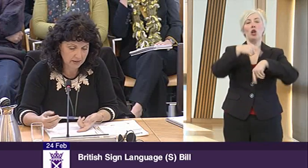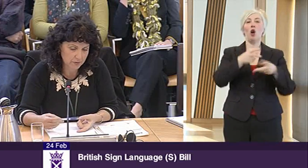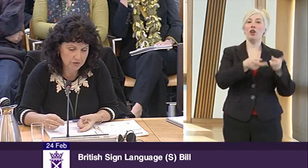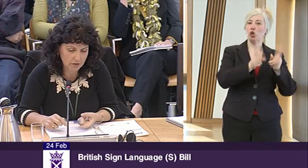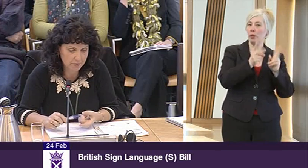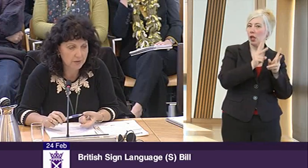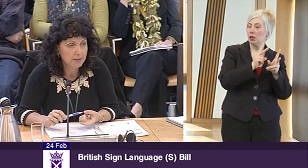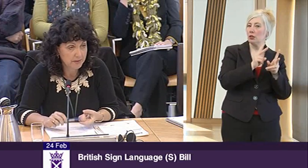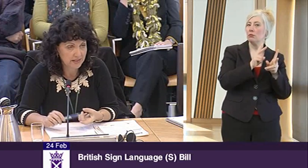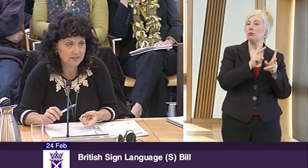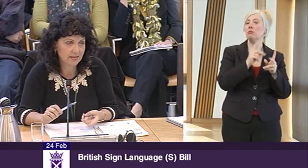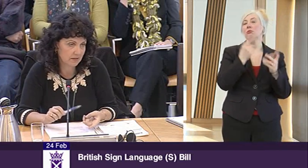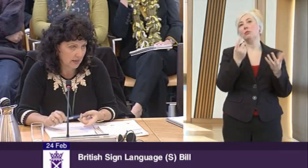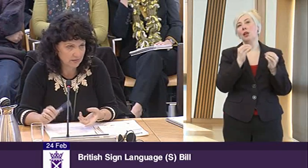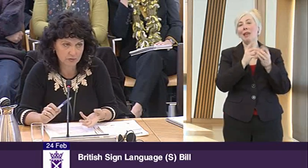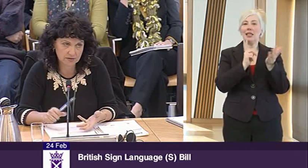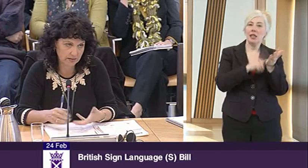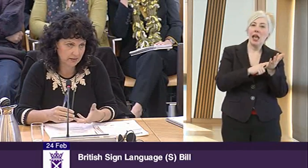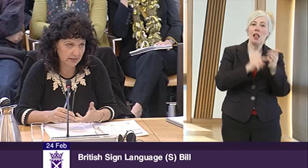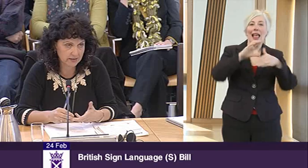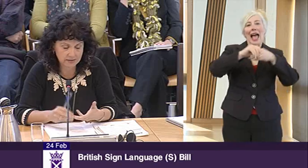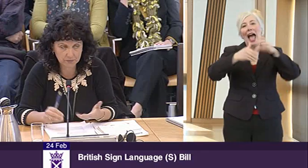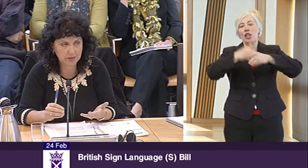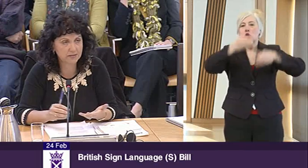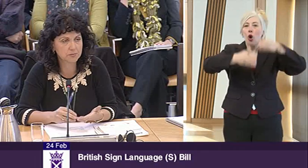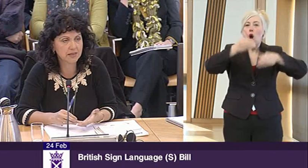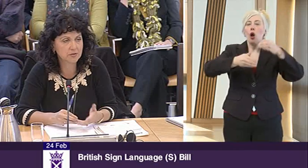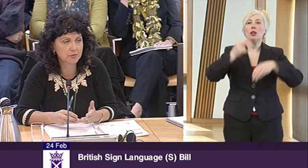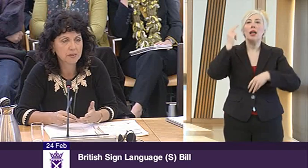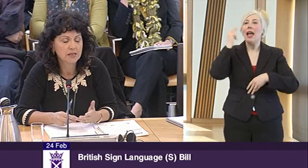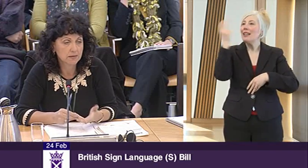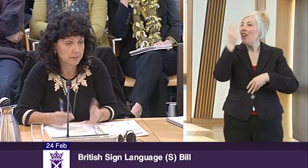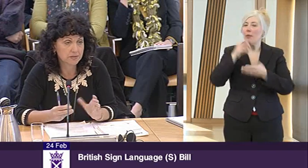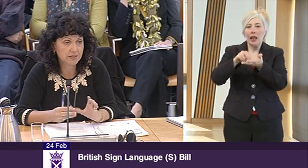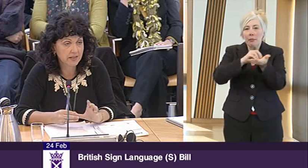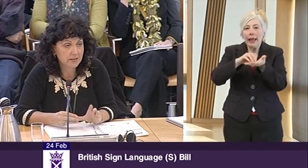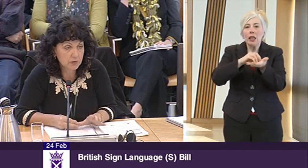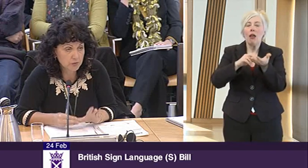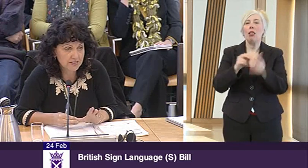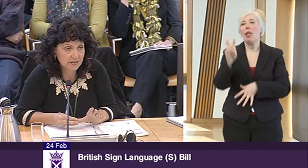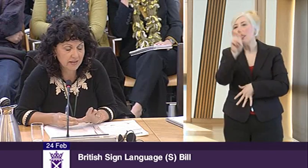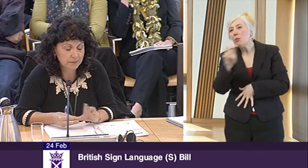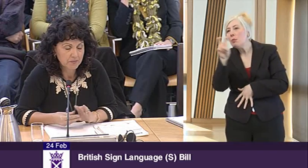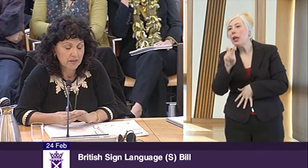hours of interpreting. That covers BSL, hands-on signing, deafblind manual communication, lip-speaking